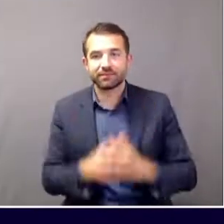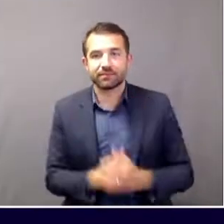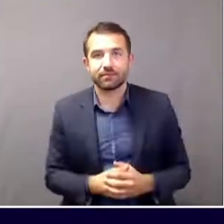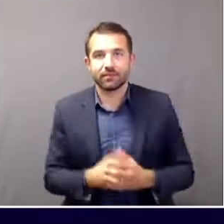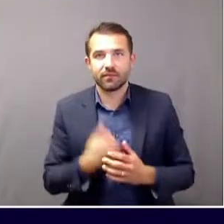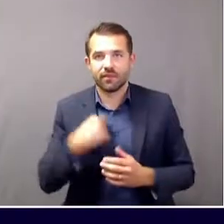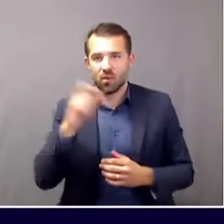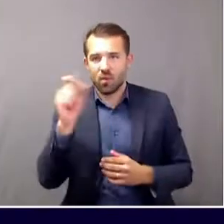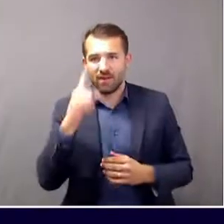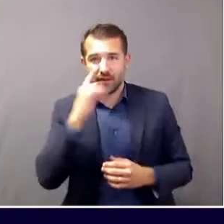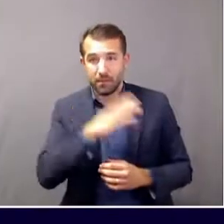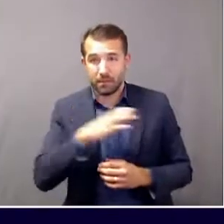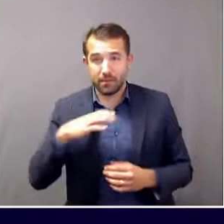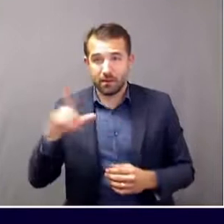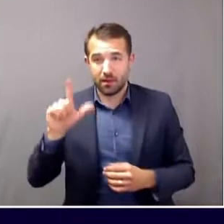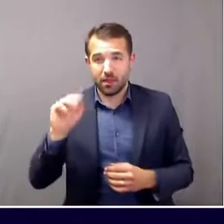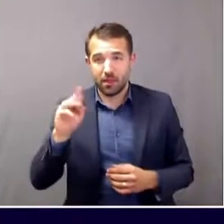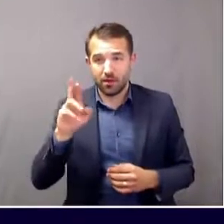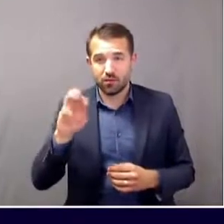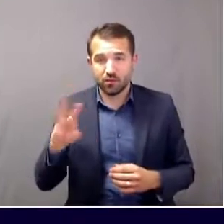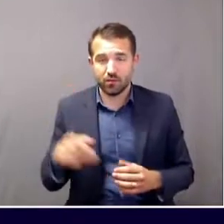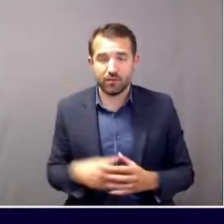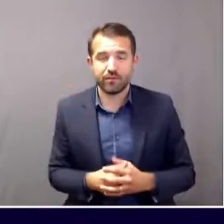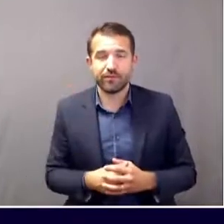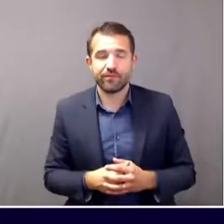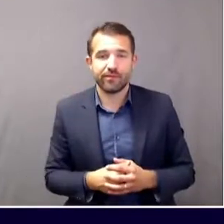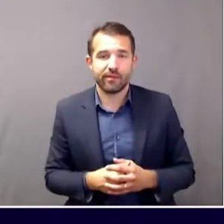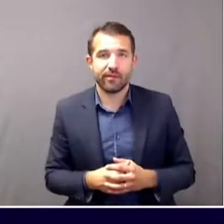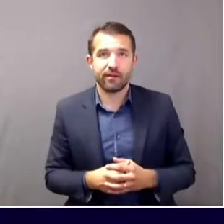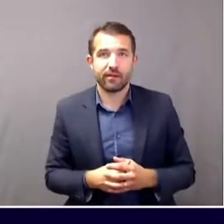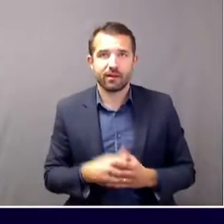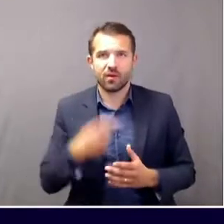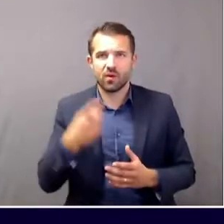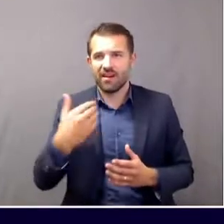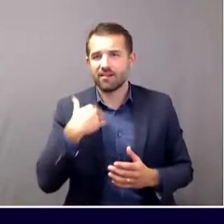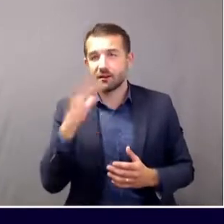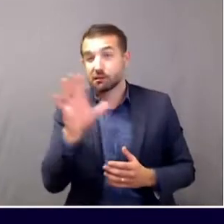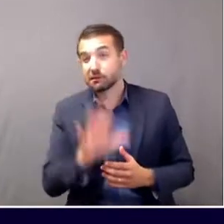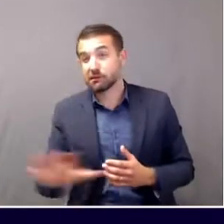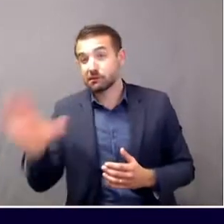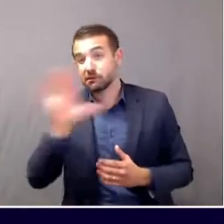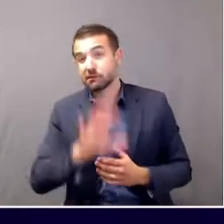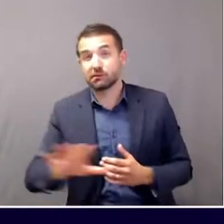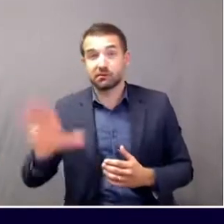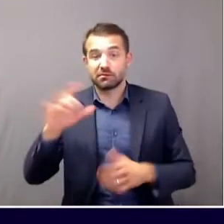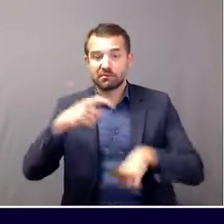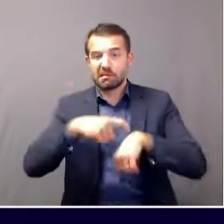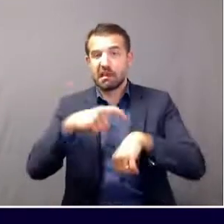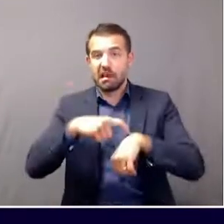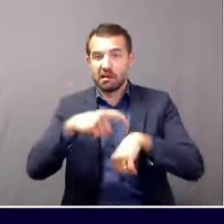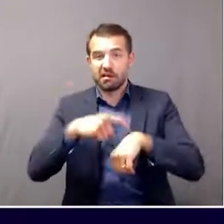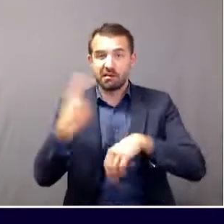have a ball park time frame when